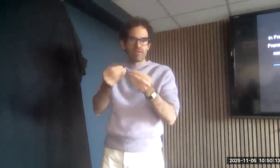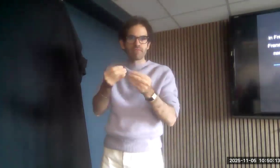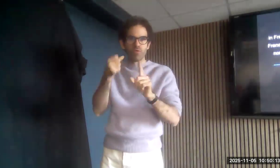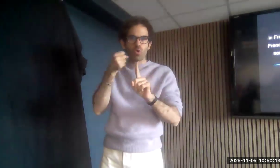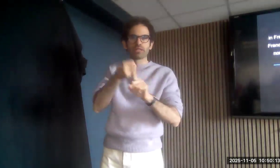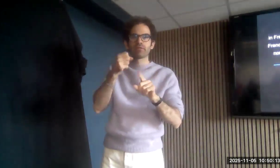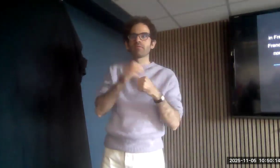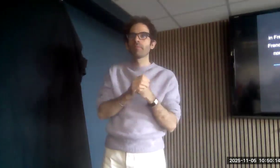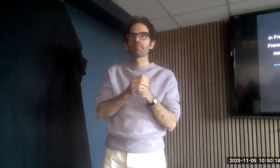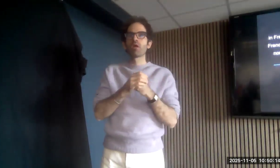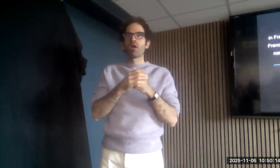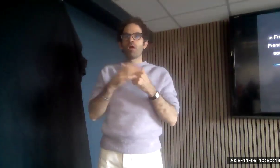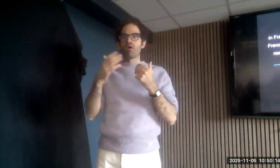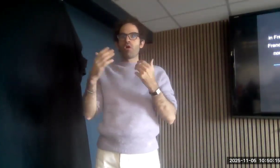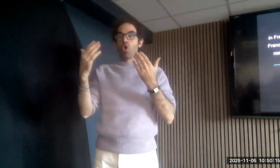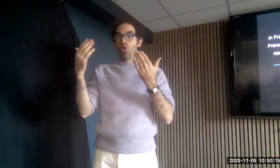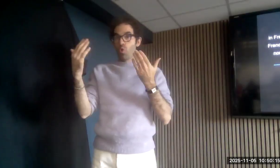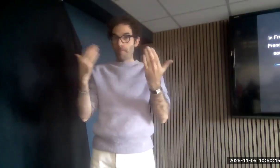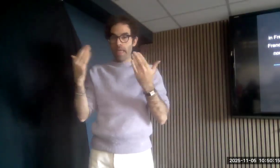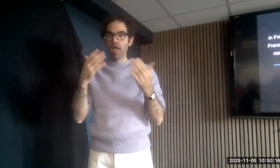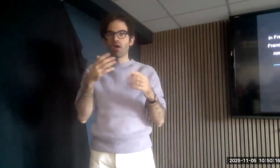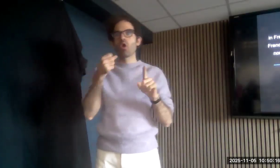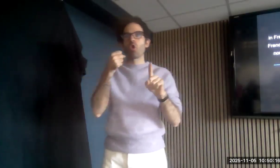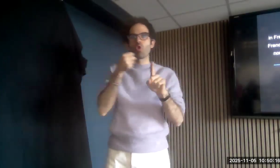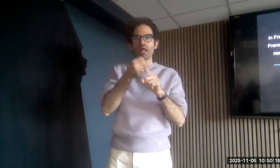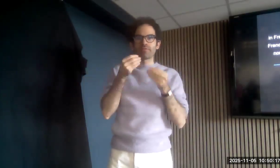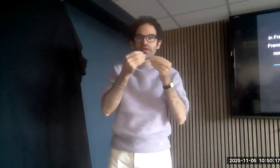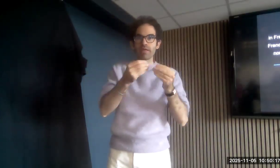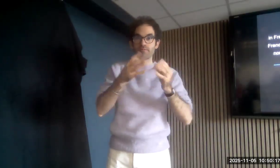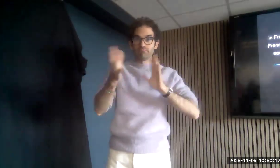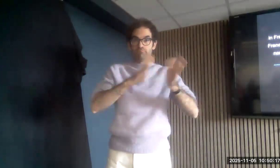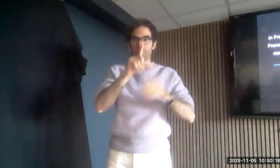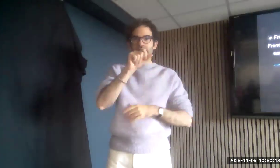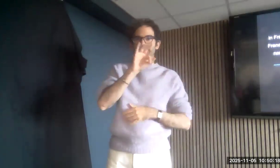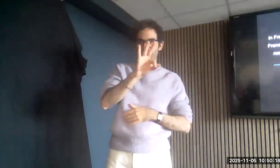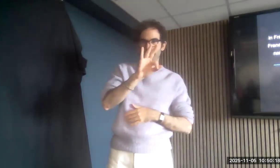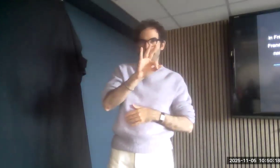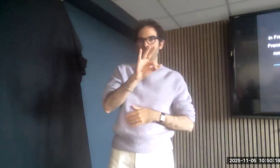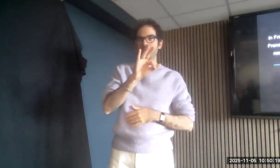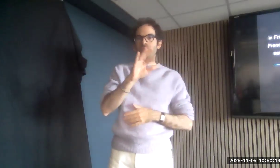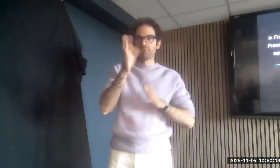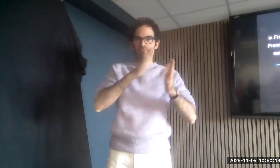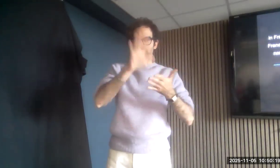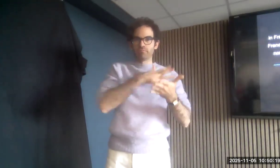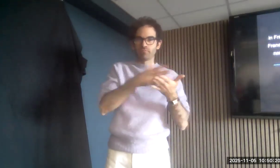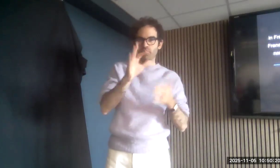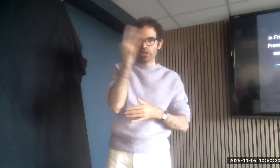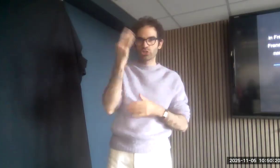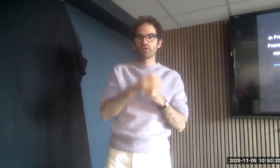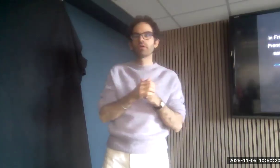So, I'm going to be focusing on causative 'GIVE', In LSF…